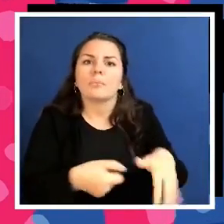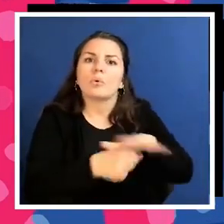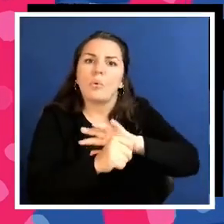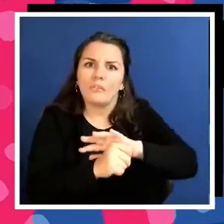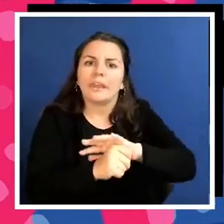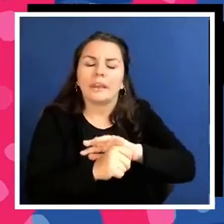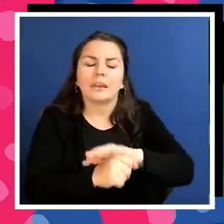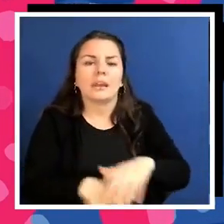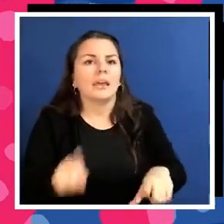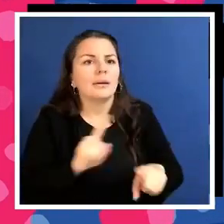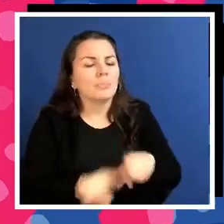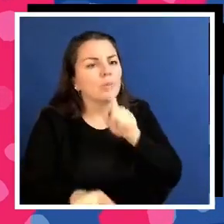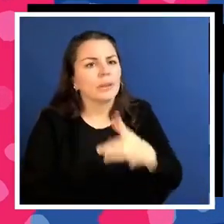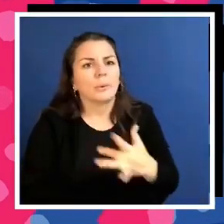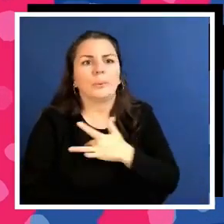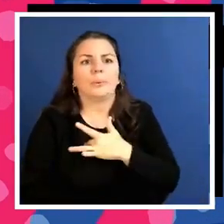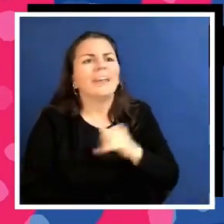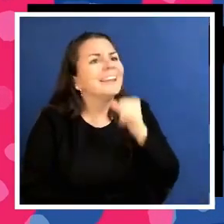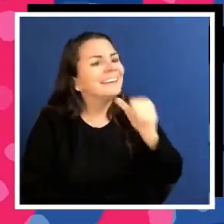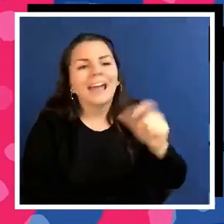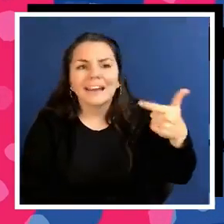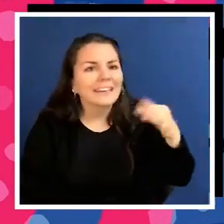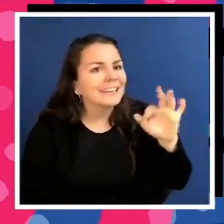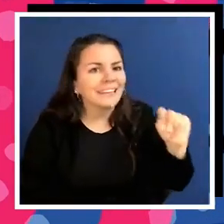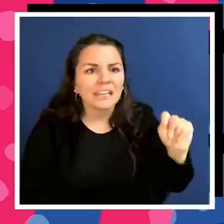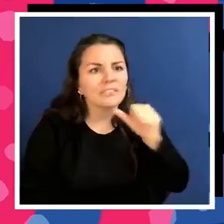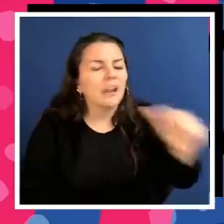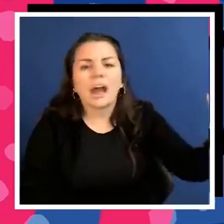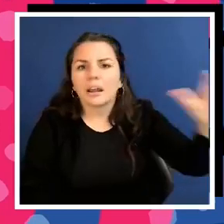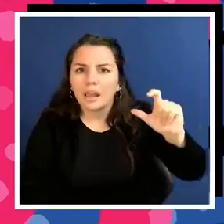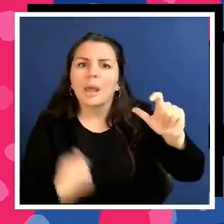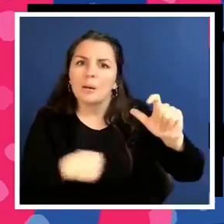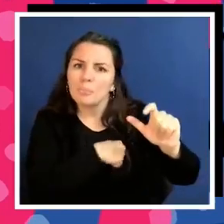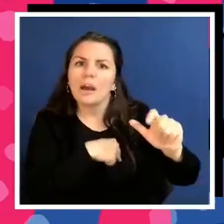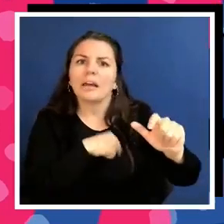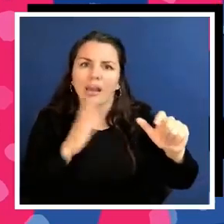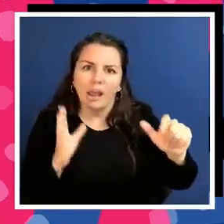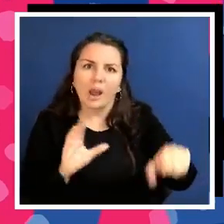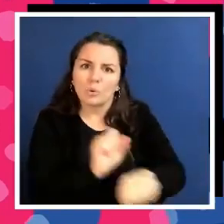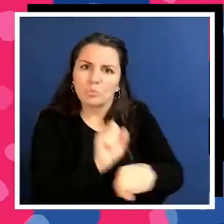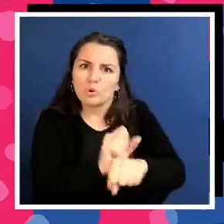THE IMPACTS OF THIS PANDEMIC.